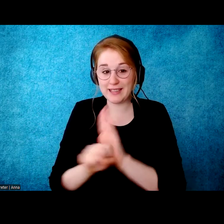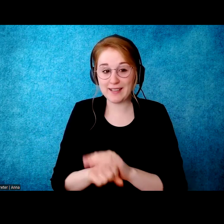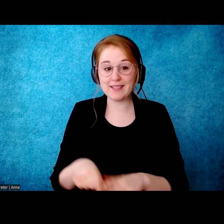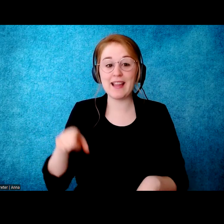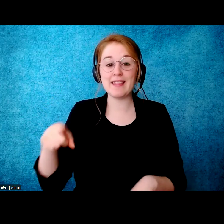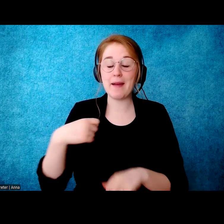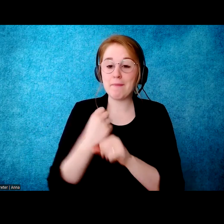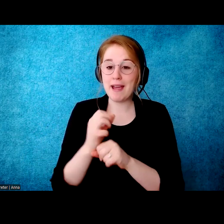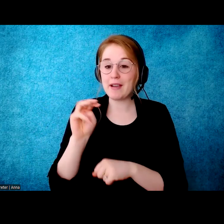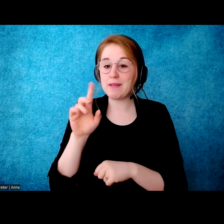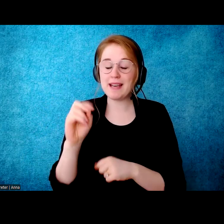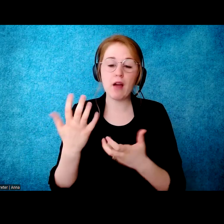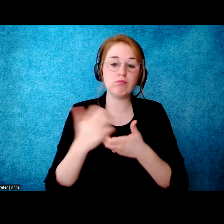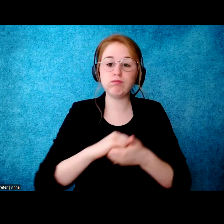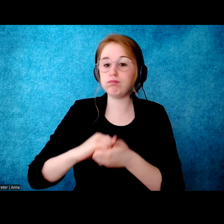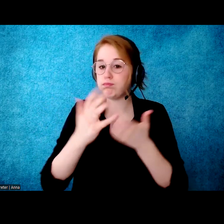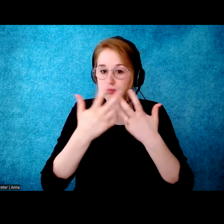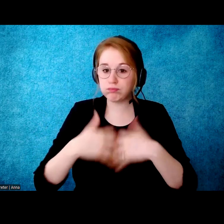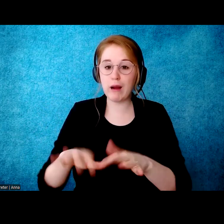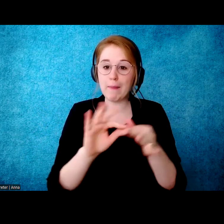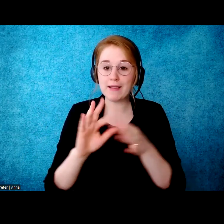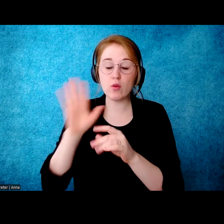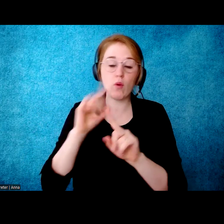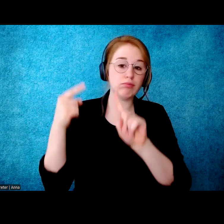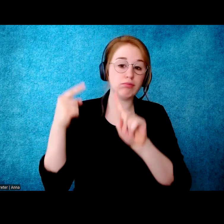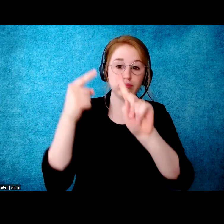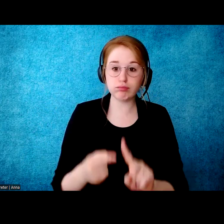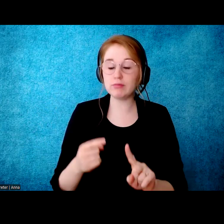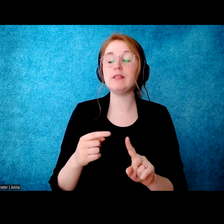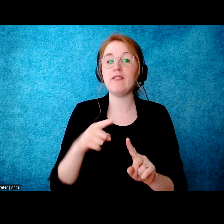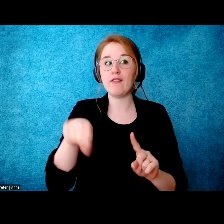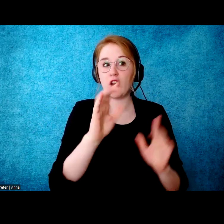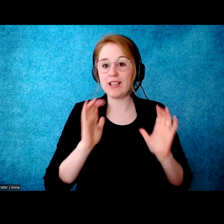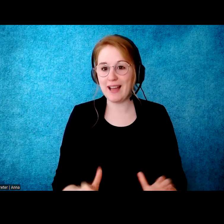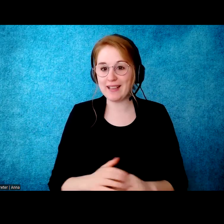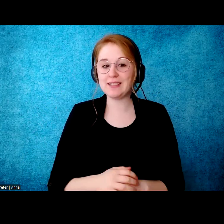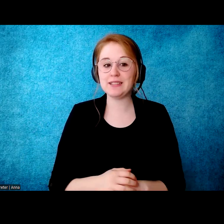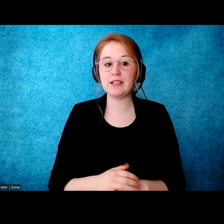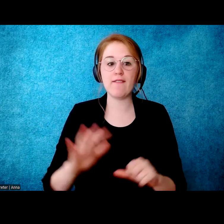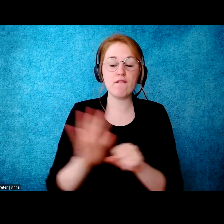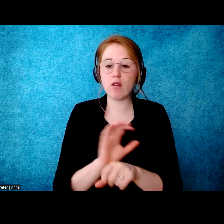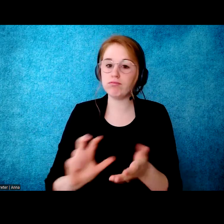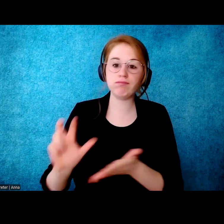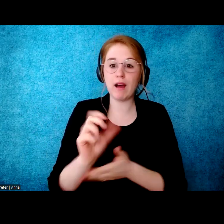and cohesive messaging that achieves their client's goals. Their approach is to fully invest in understanding their client's marketplace